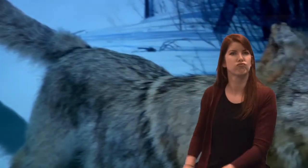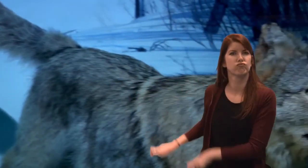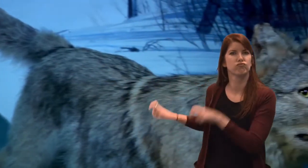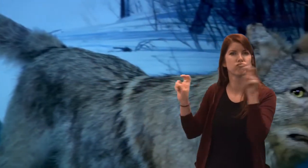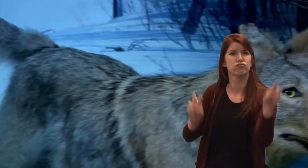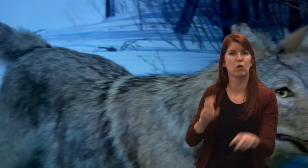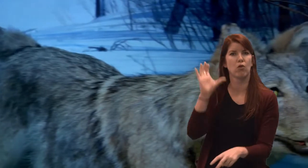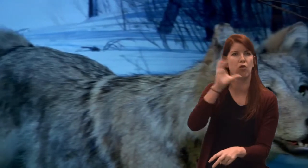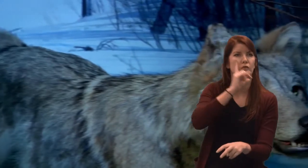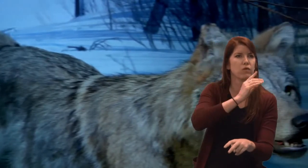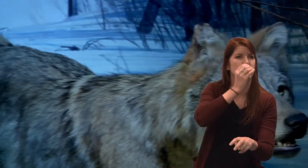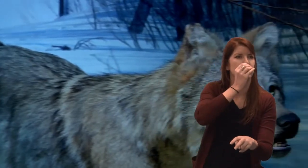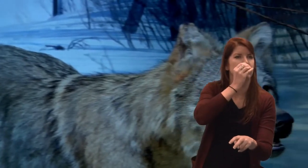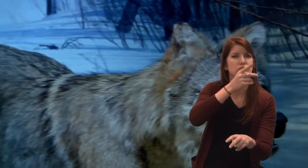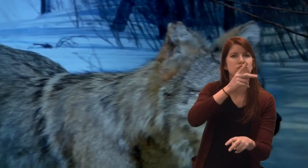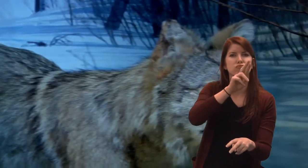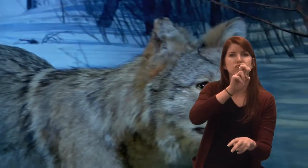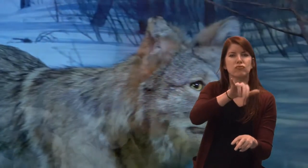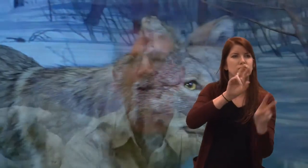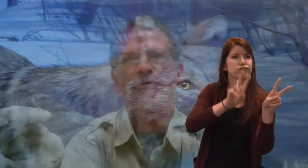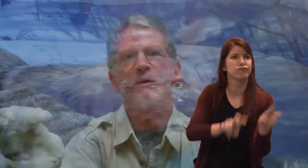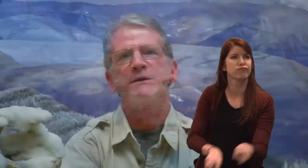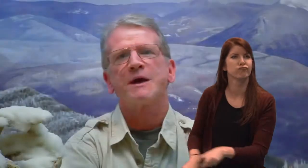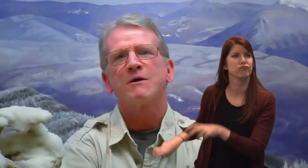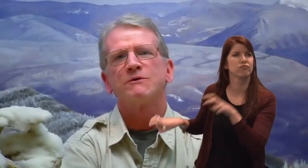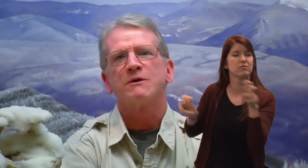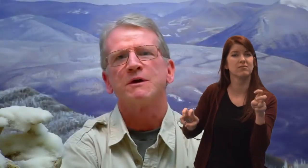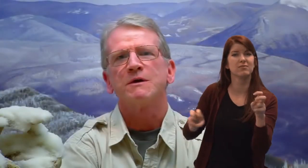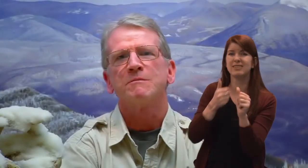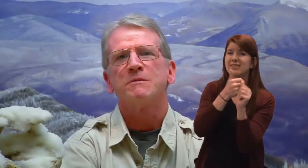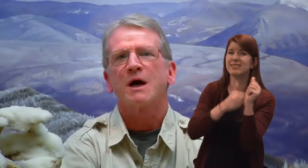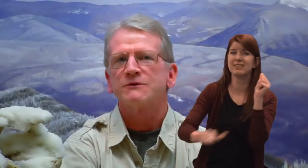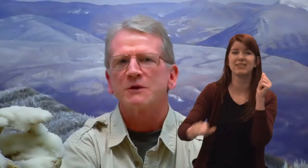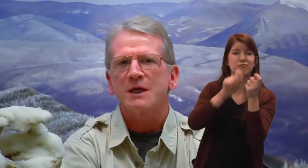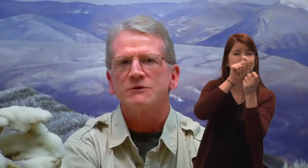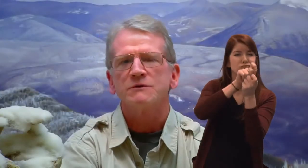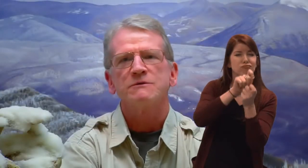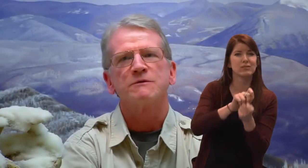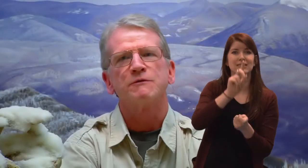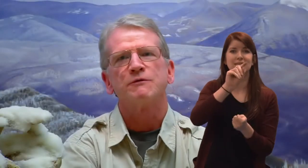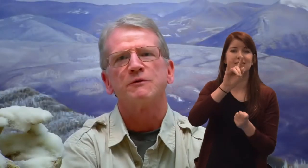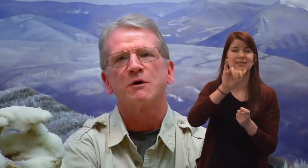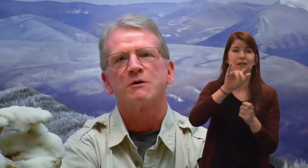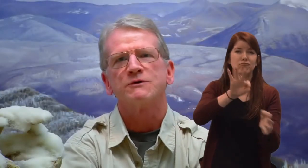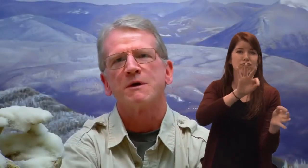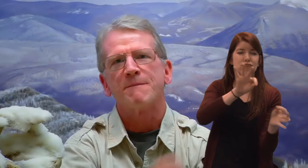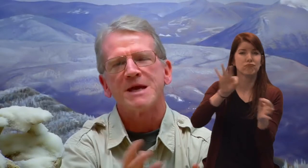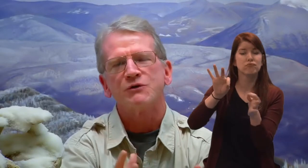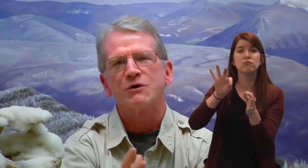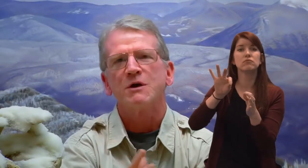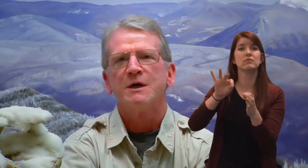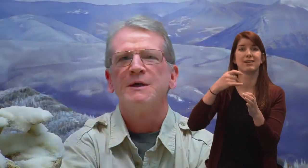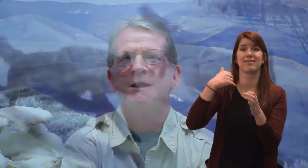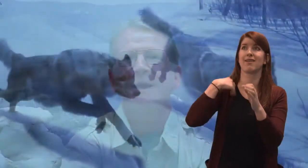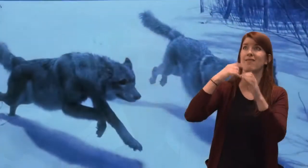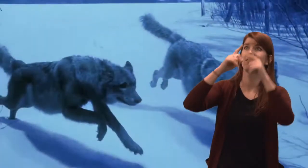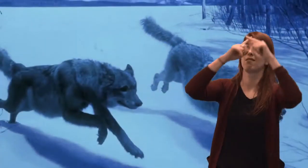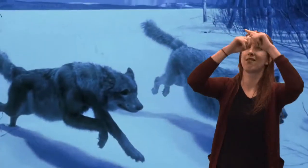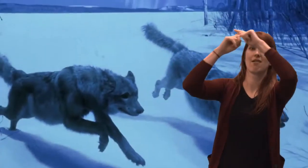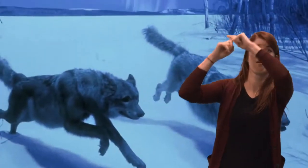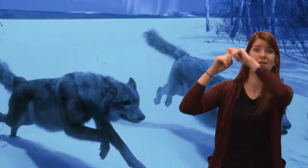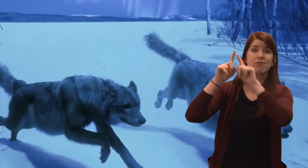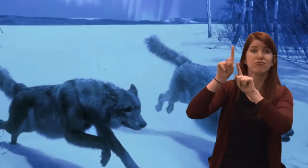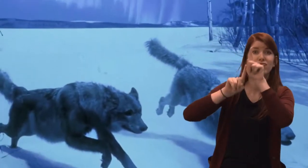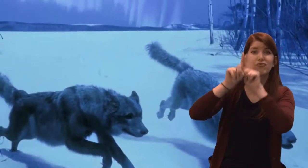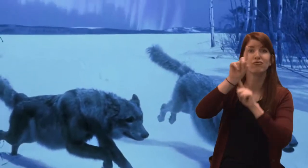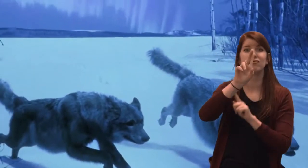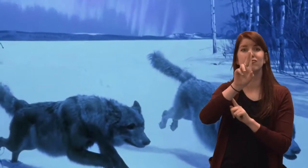It is complete in every detail right down to the constellations of Ursa Major and Polaris,